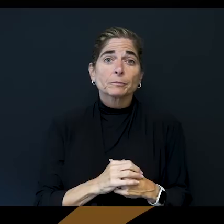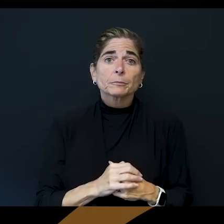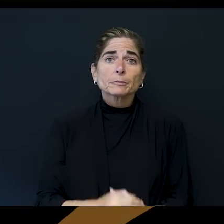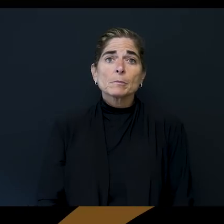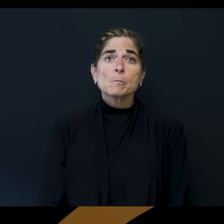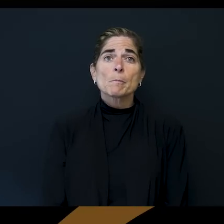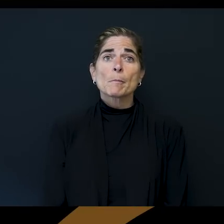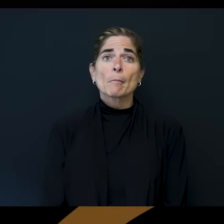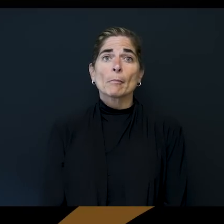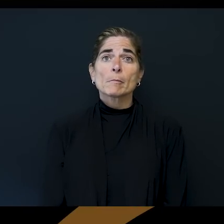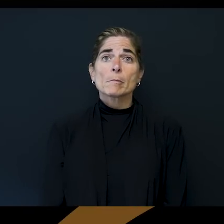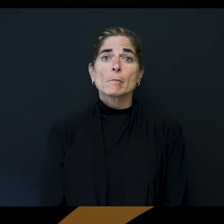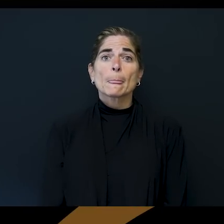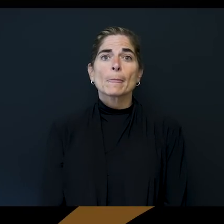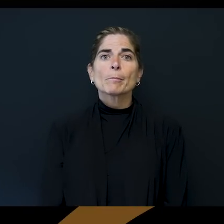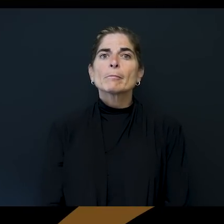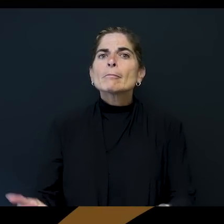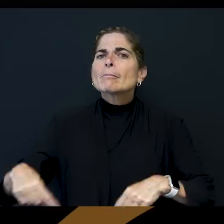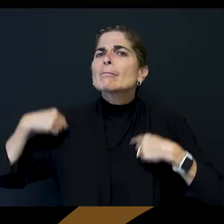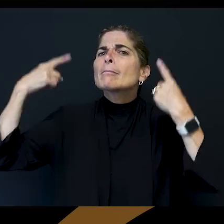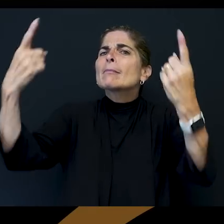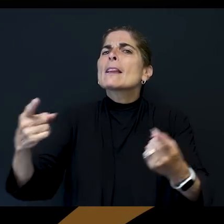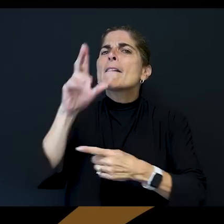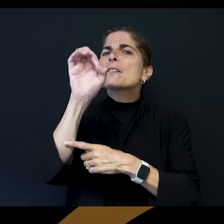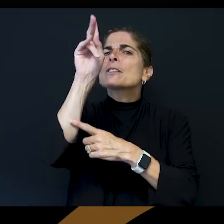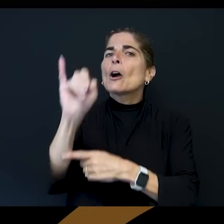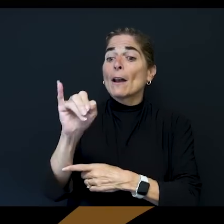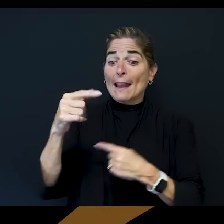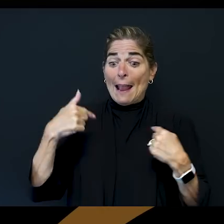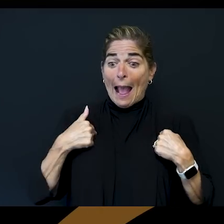All these years at Viscardi, they turned a shy, young kid